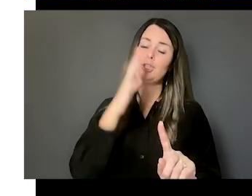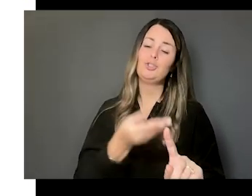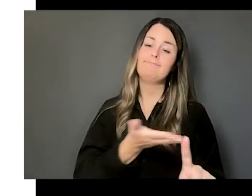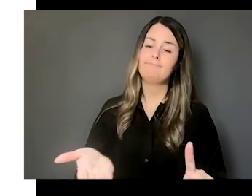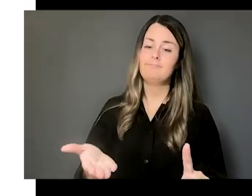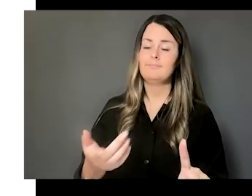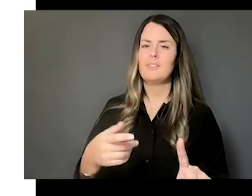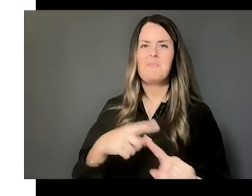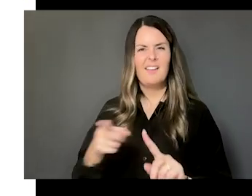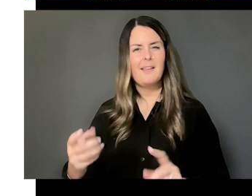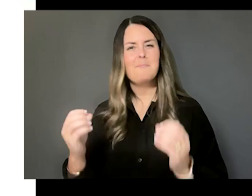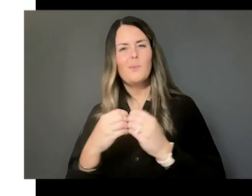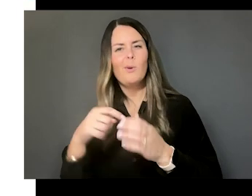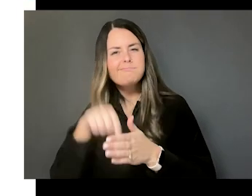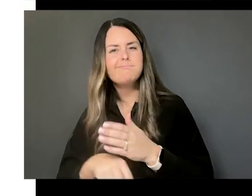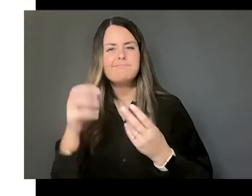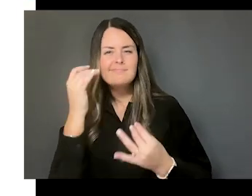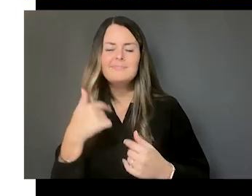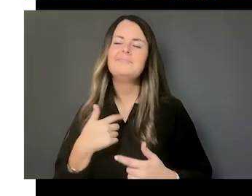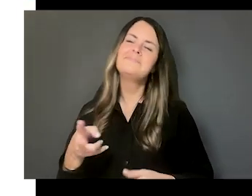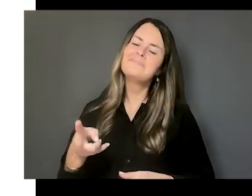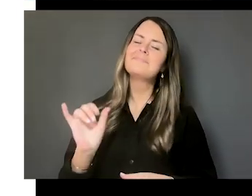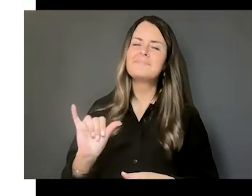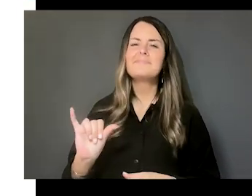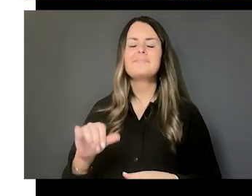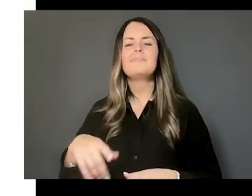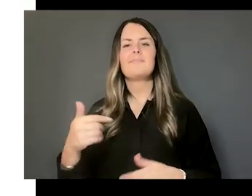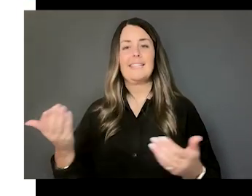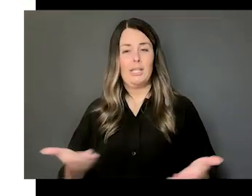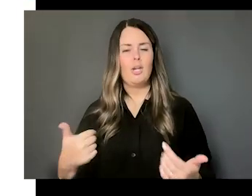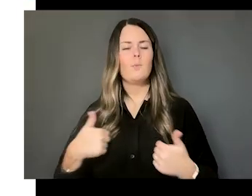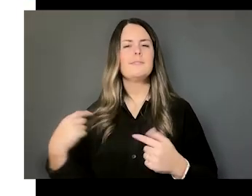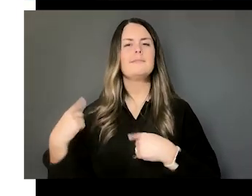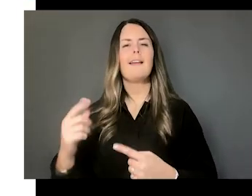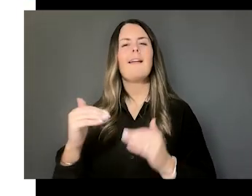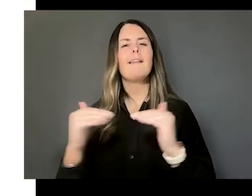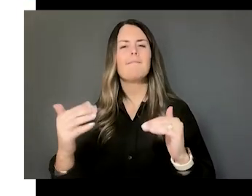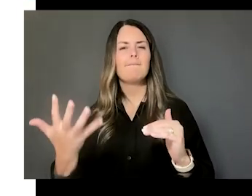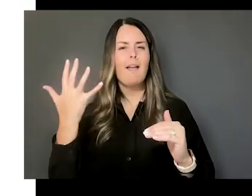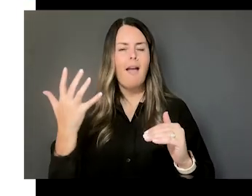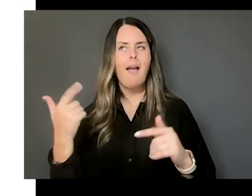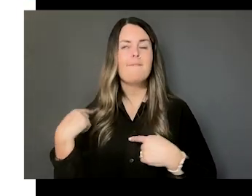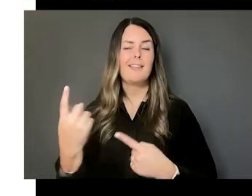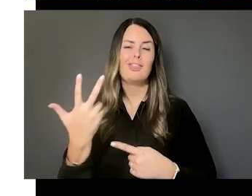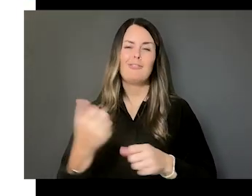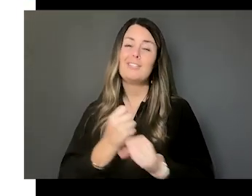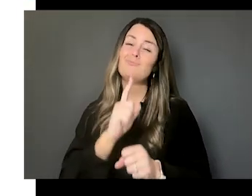Within our district, we have been a level five for the last three years, which has been really exciting.